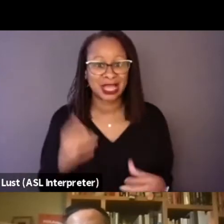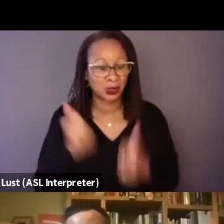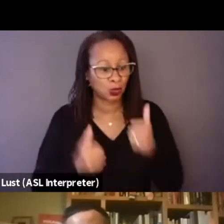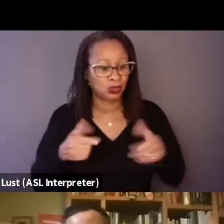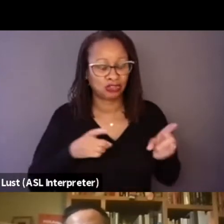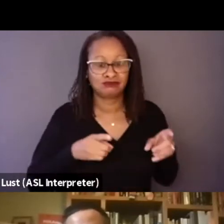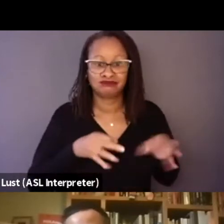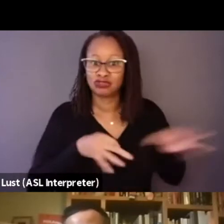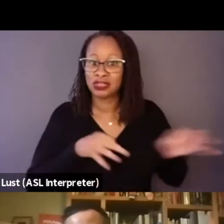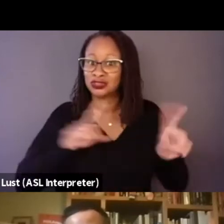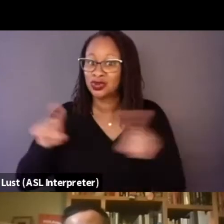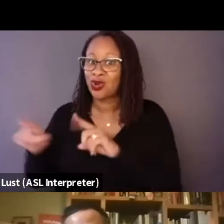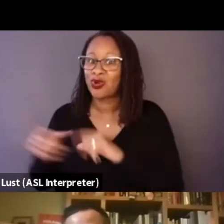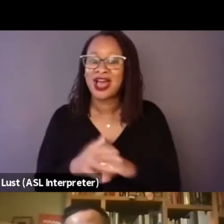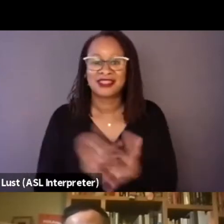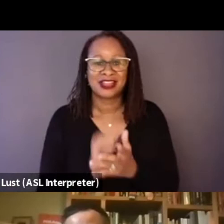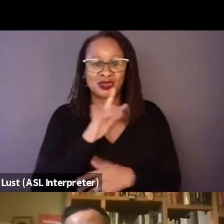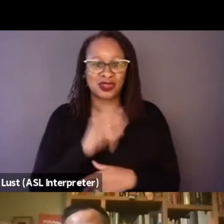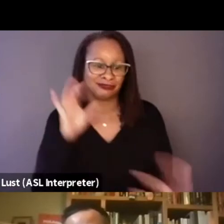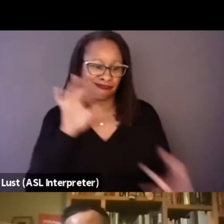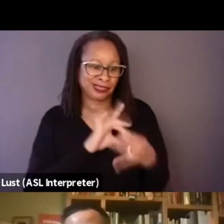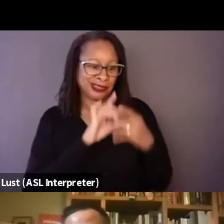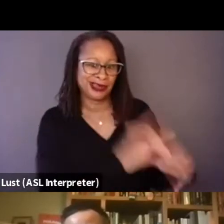So that's why I really connected with what you were saying, Jimmy.